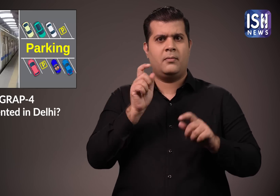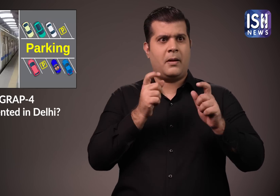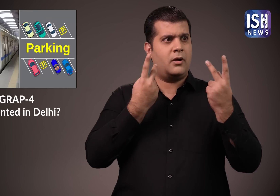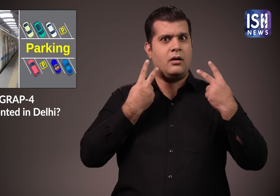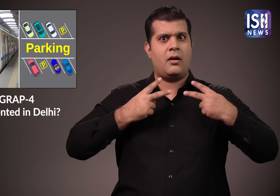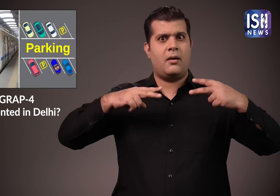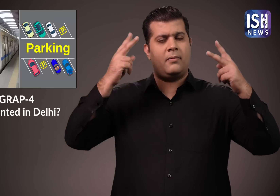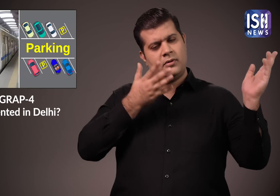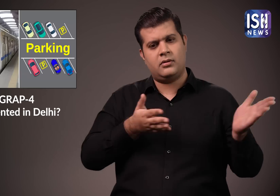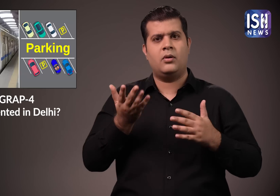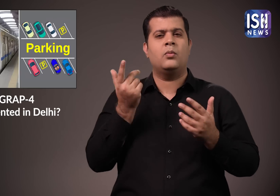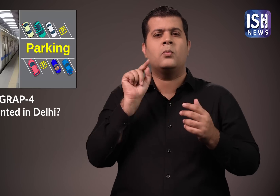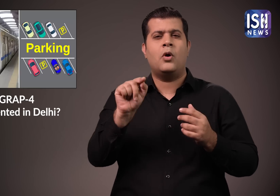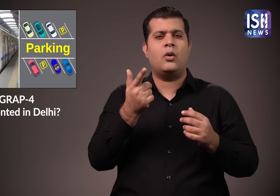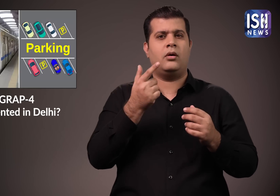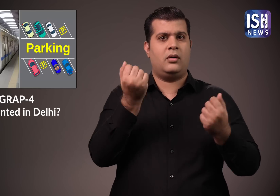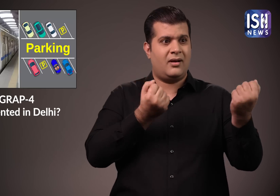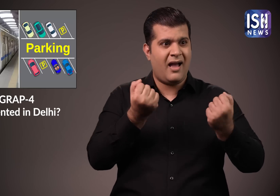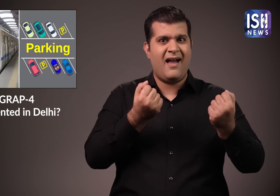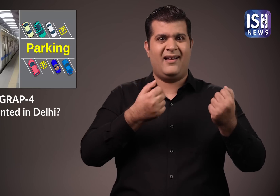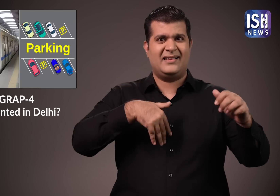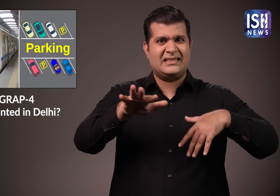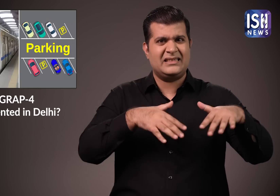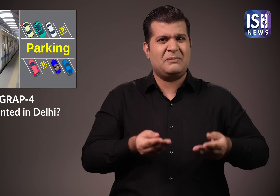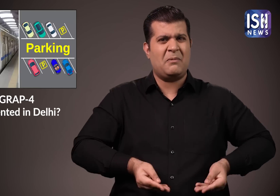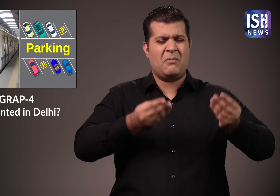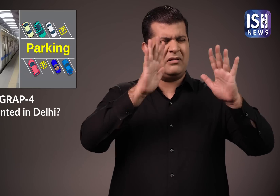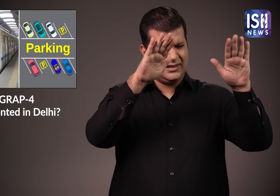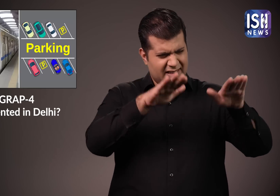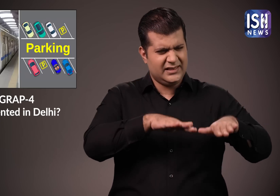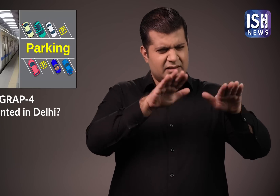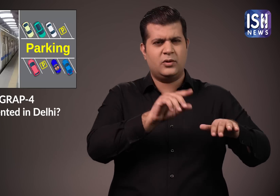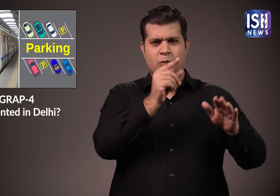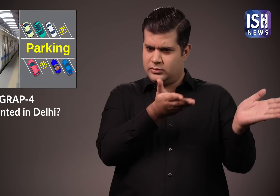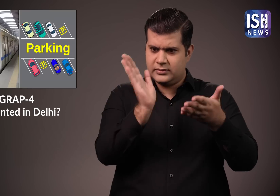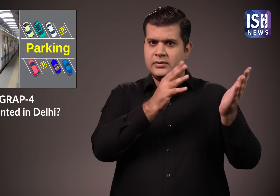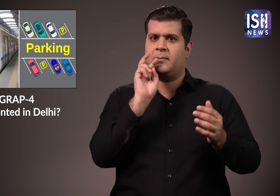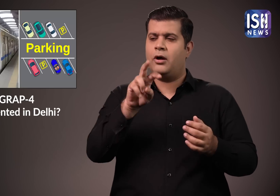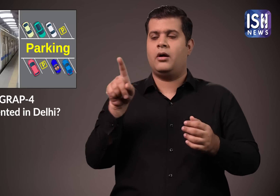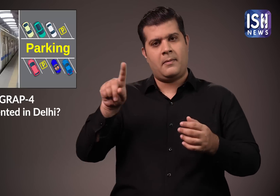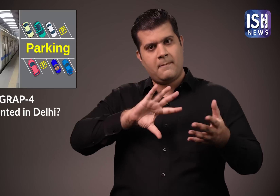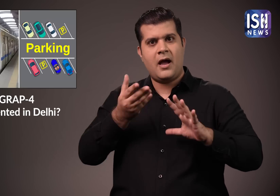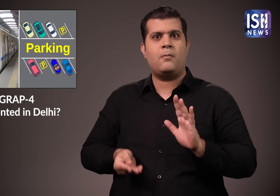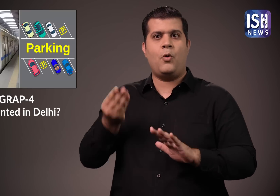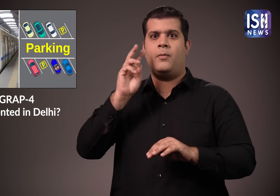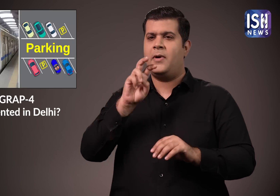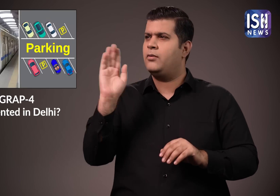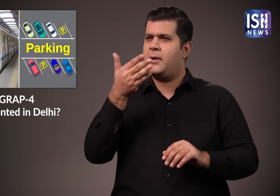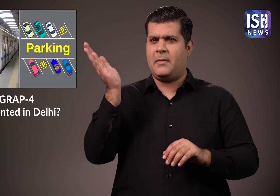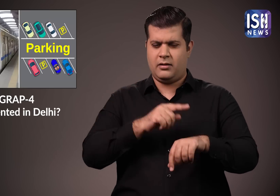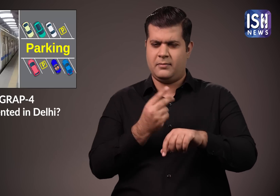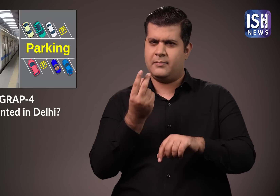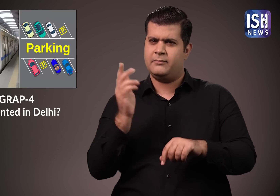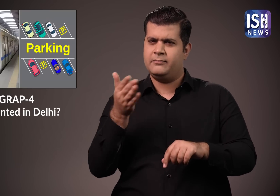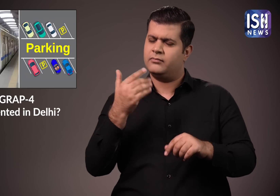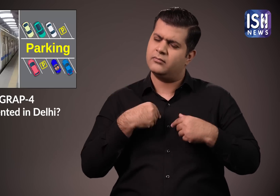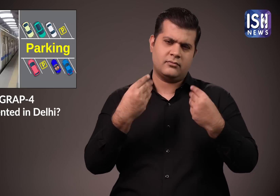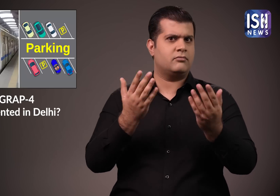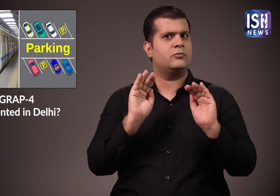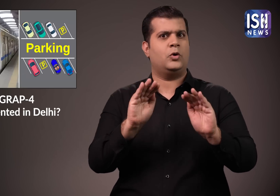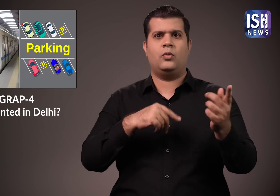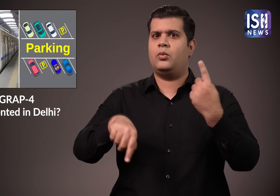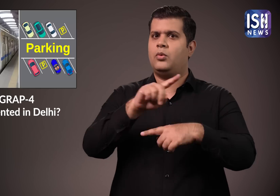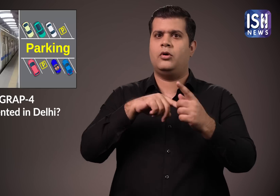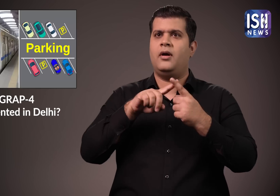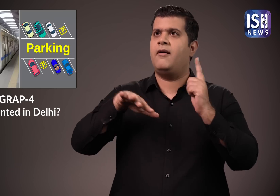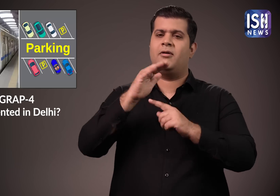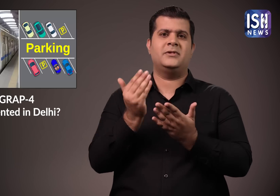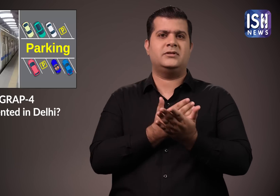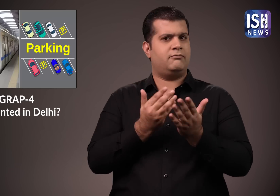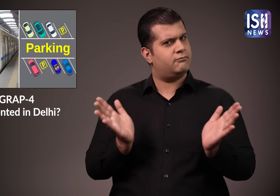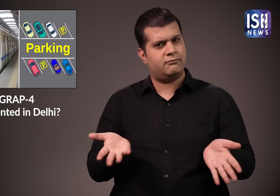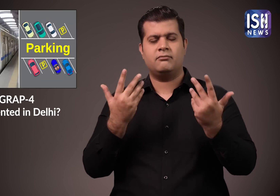to accommodate more number of travelers. This way people will use metros instead of private cars and reduce emissions.